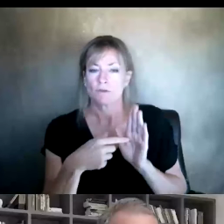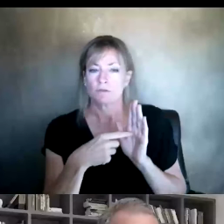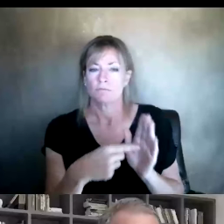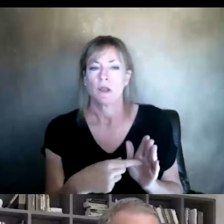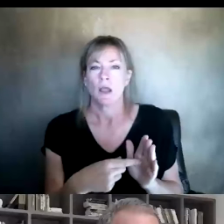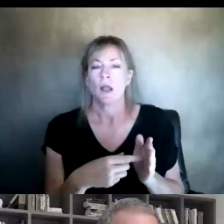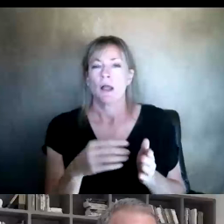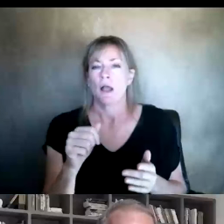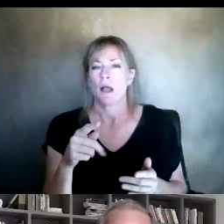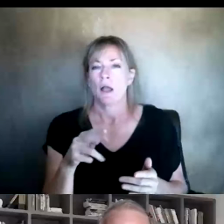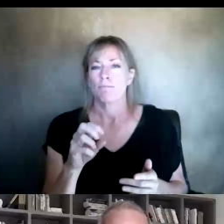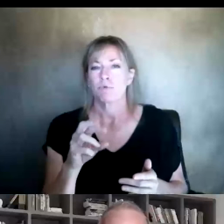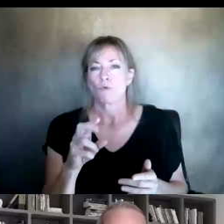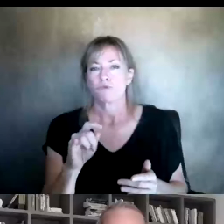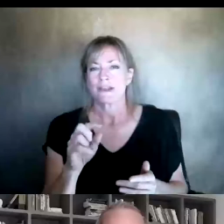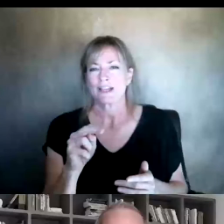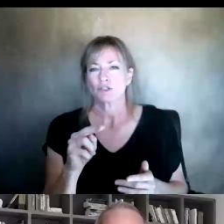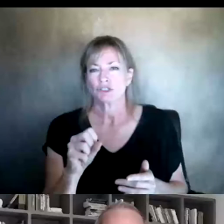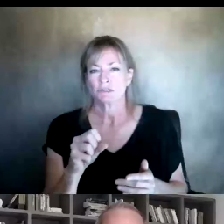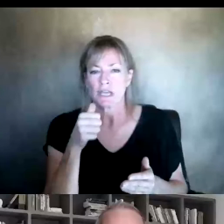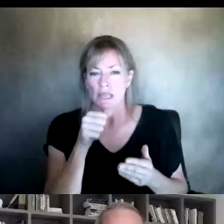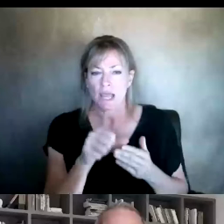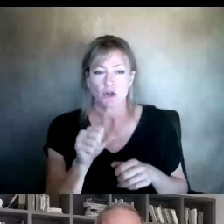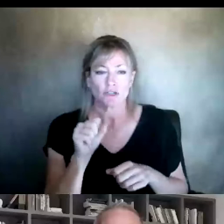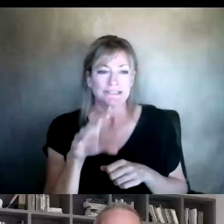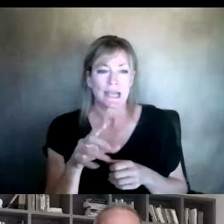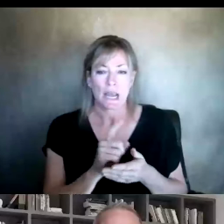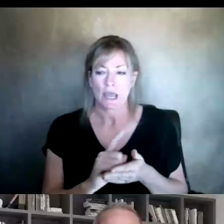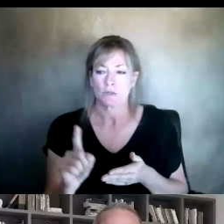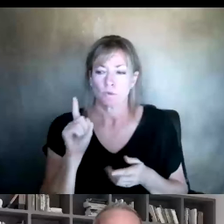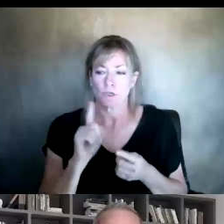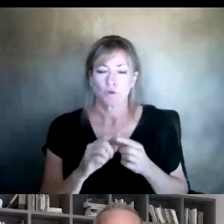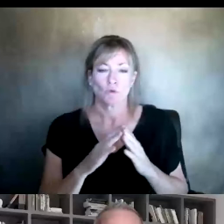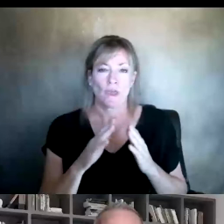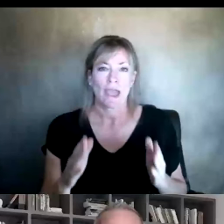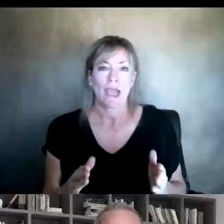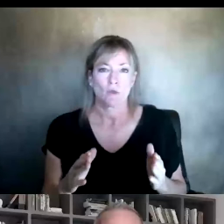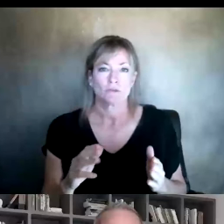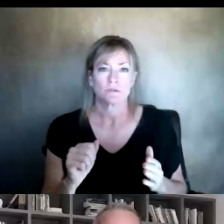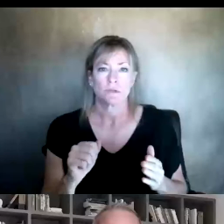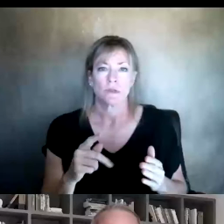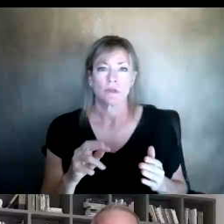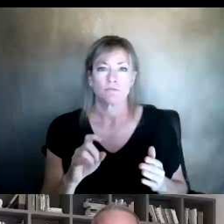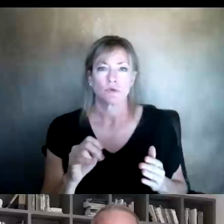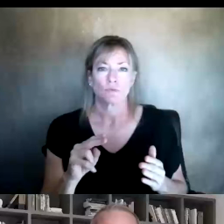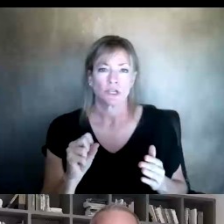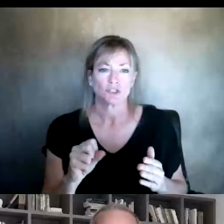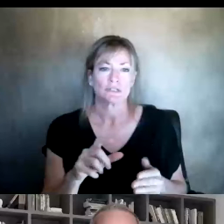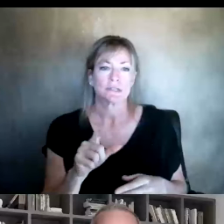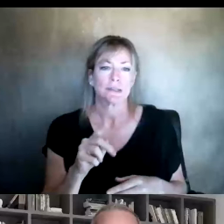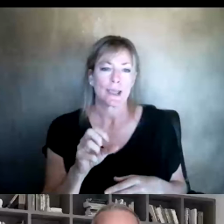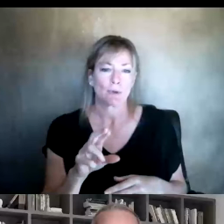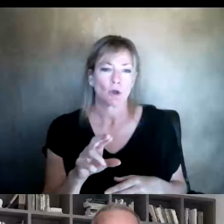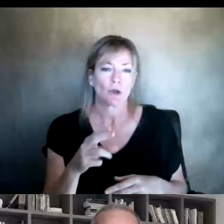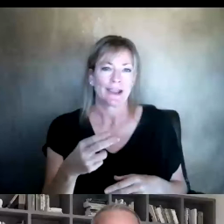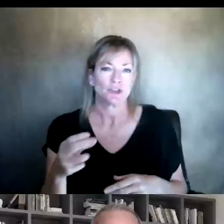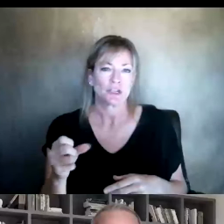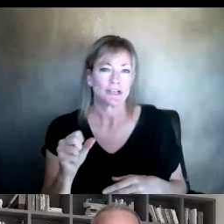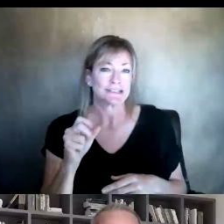LETTER THAT WAS FLAGGED LAST WEEK. THAT LETTER WAS LED BY